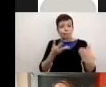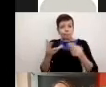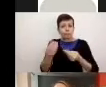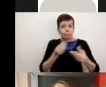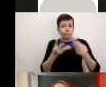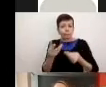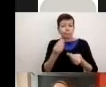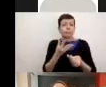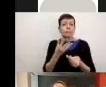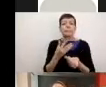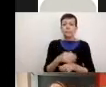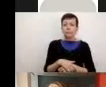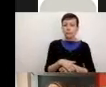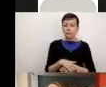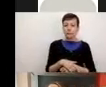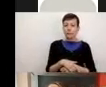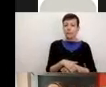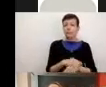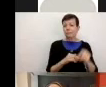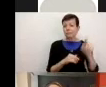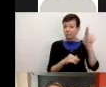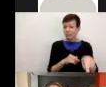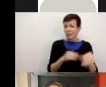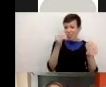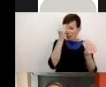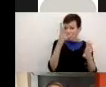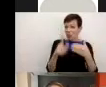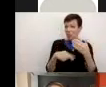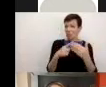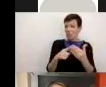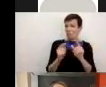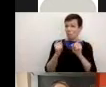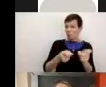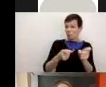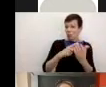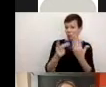So, information about all of our grant programs, like I said, is available on the website.